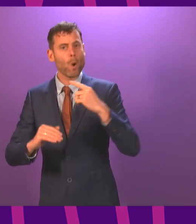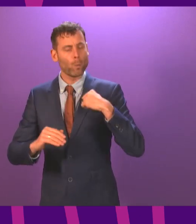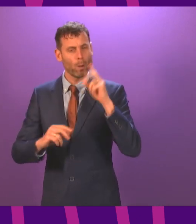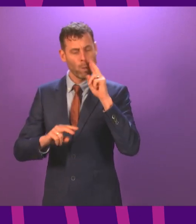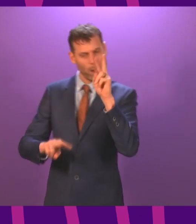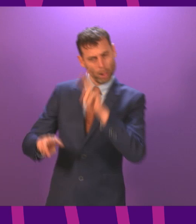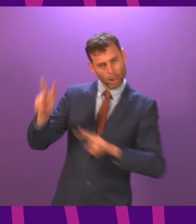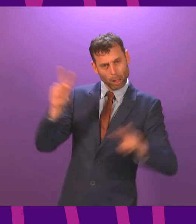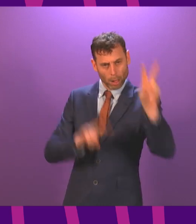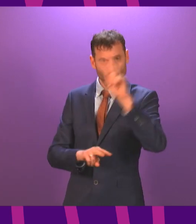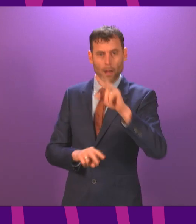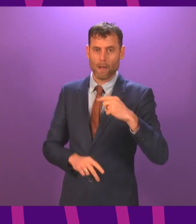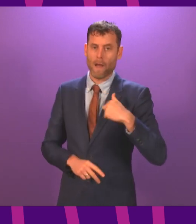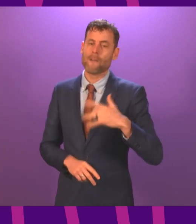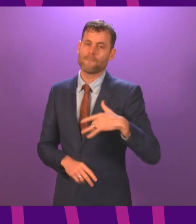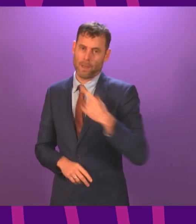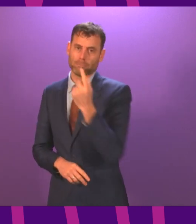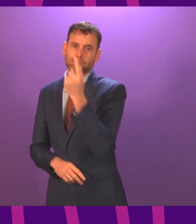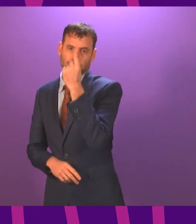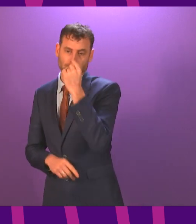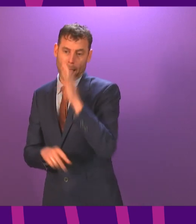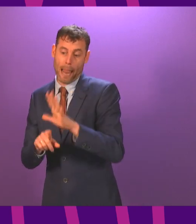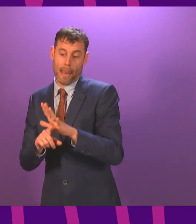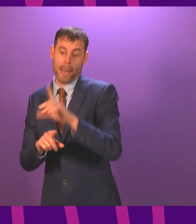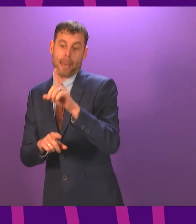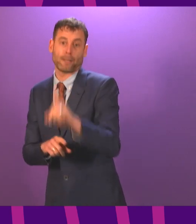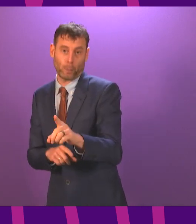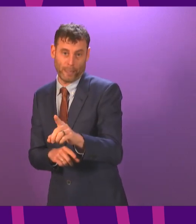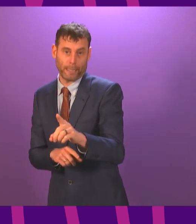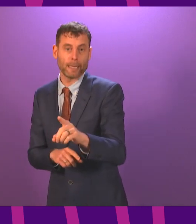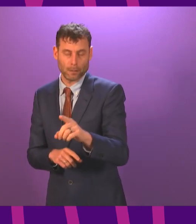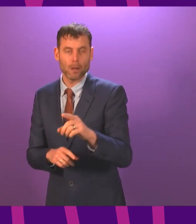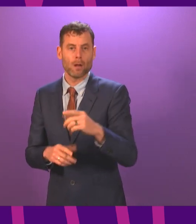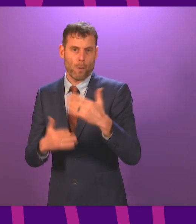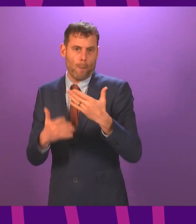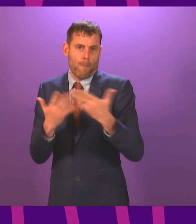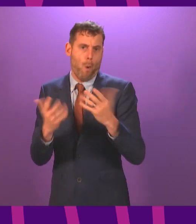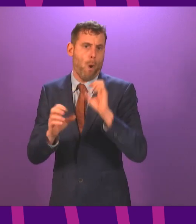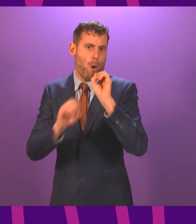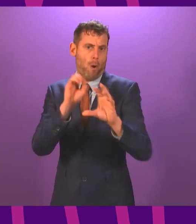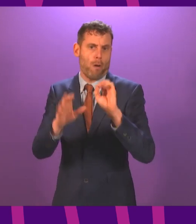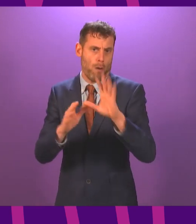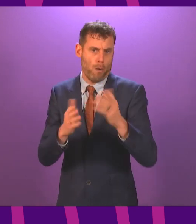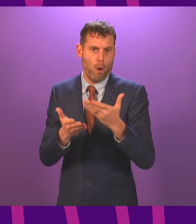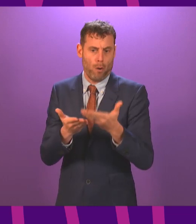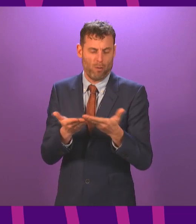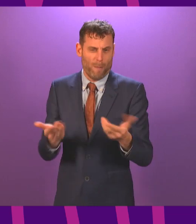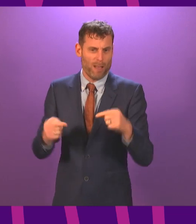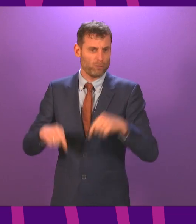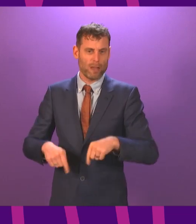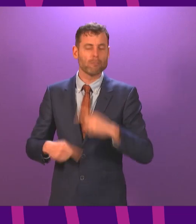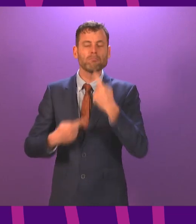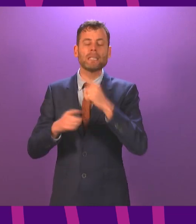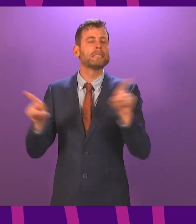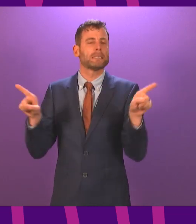I flag up right now that it is likely, therefore, that next week’s review will be more substantial than today’s.